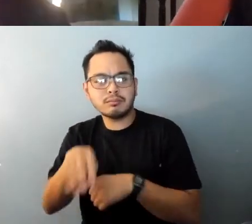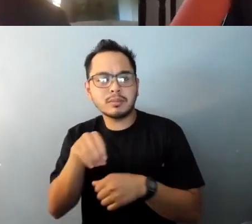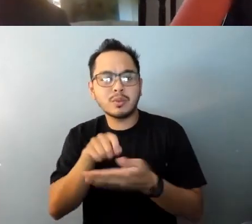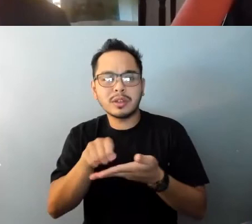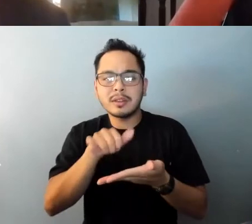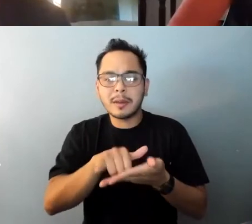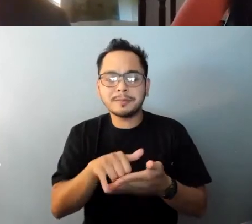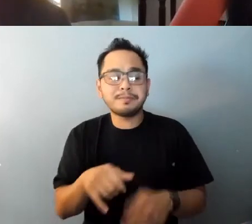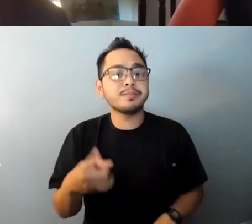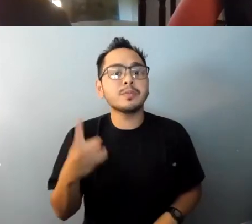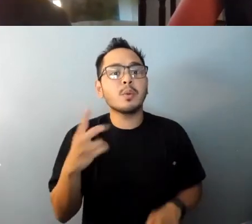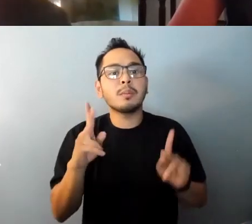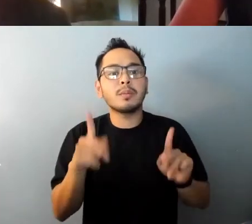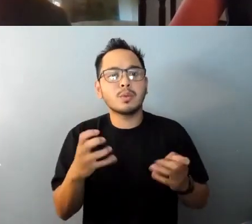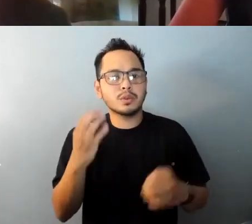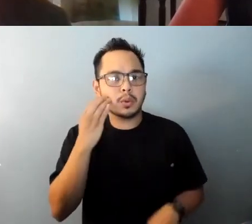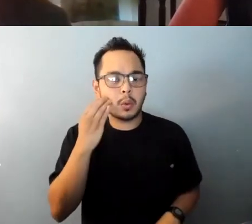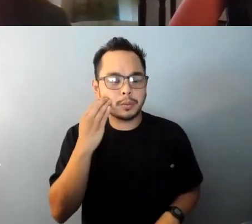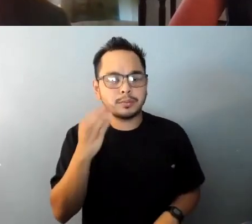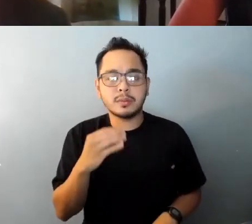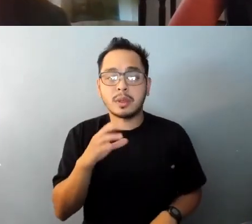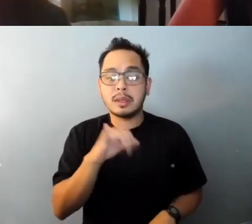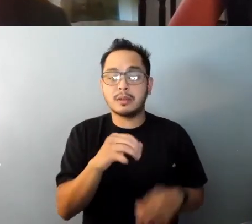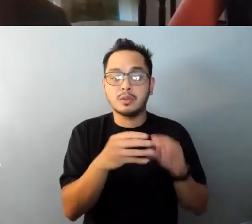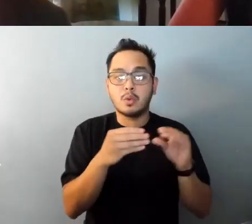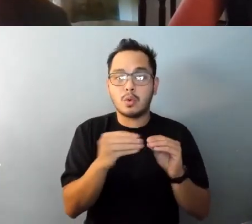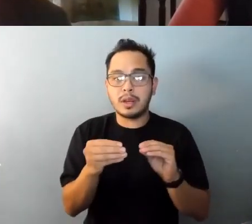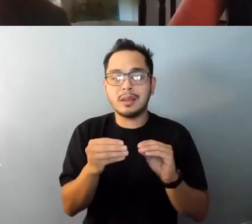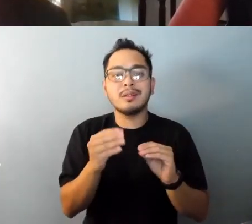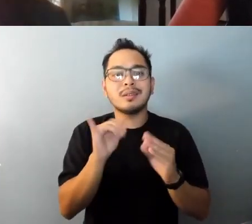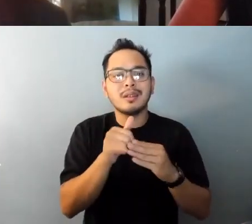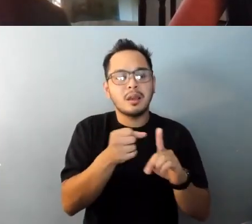An anonymous attendee wants to know, do original stories and retellings in different spots,